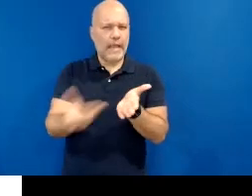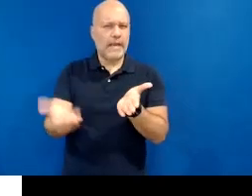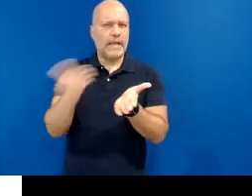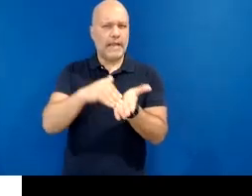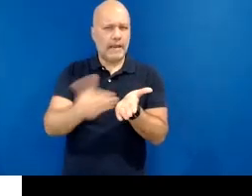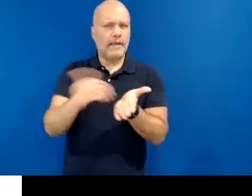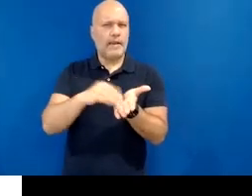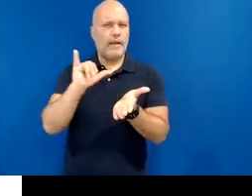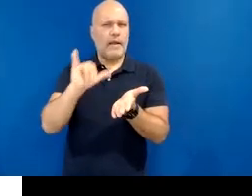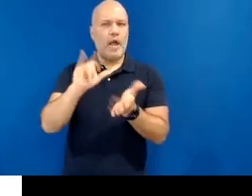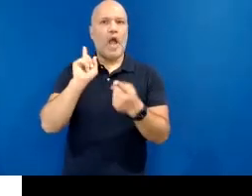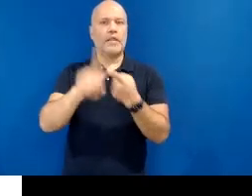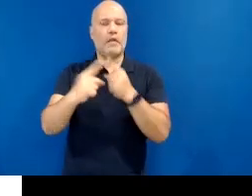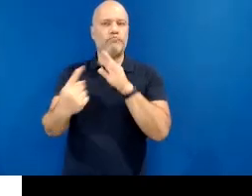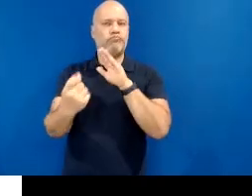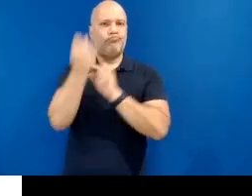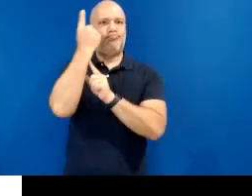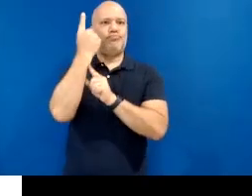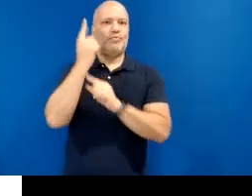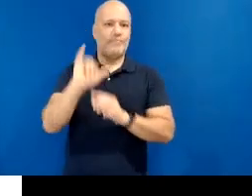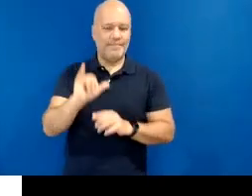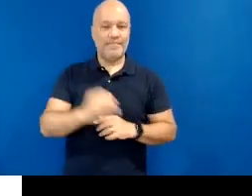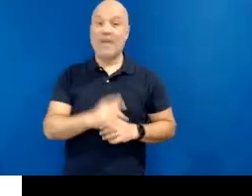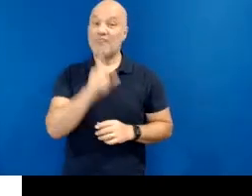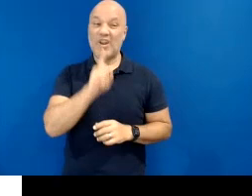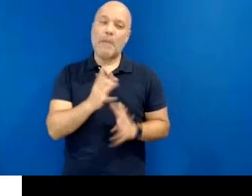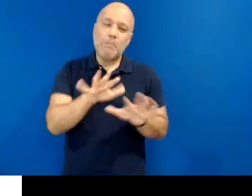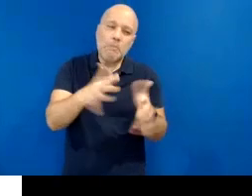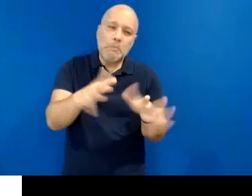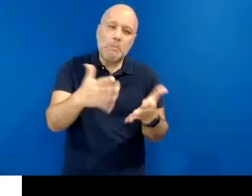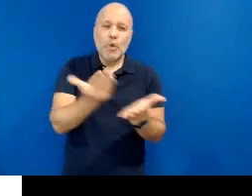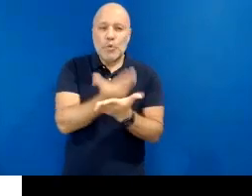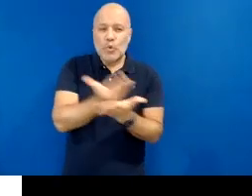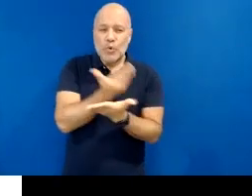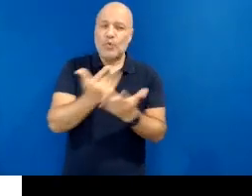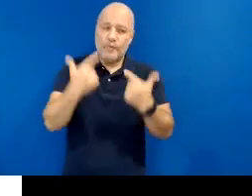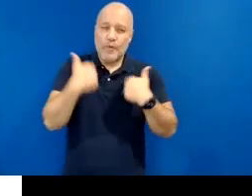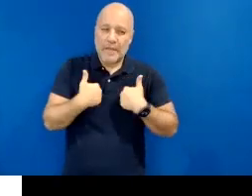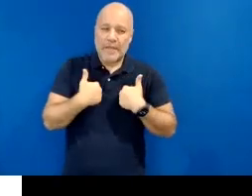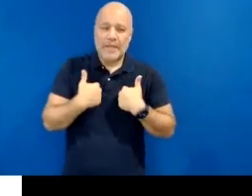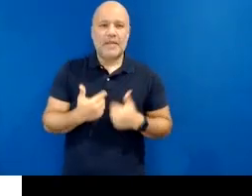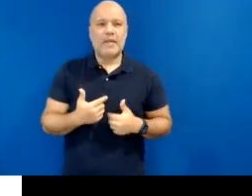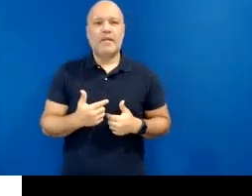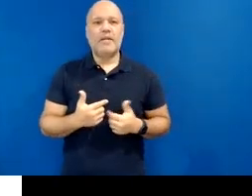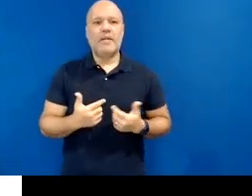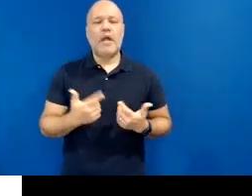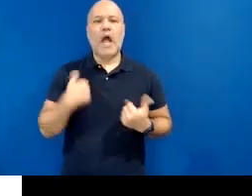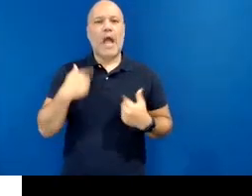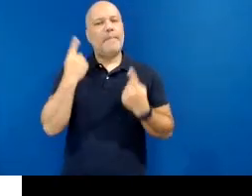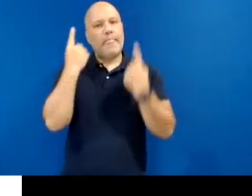And again, I'm relatively new to this. I'm coming in from the how do we apply some IDEA, some of the